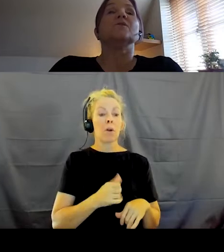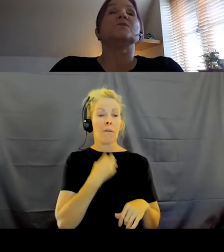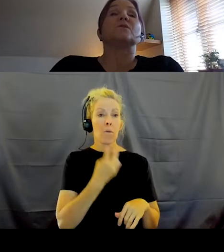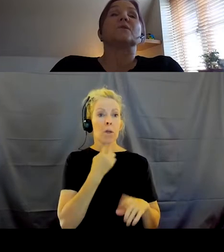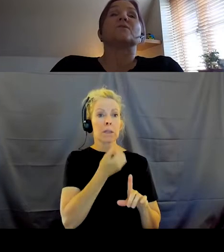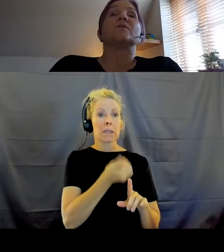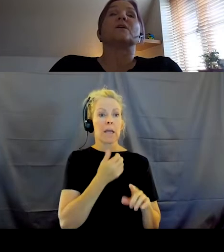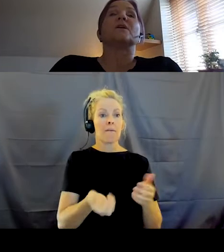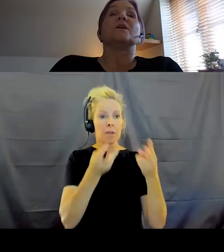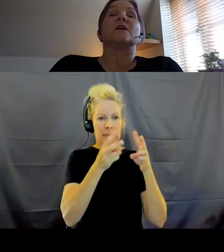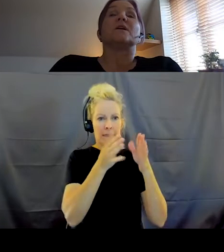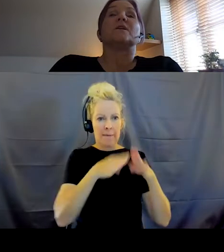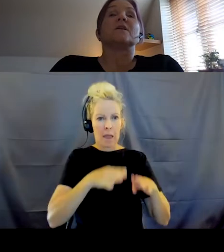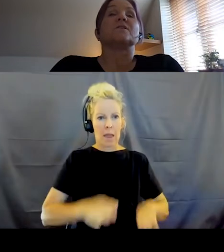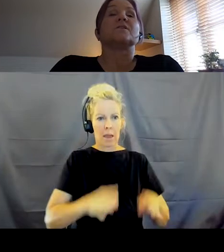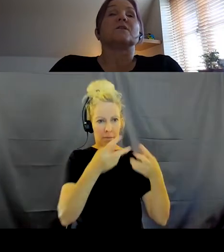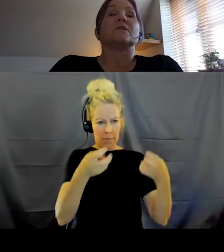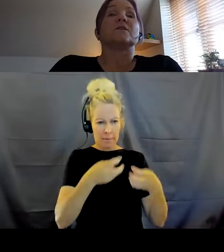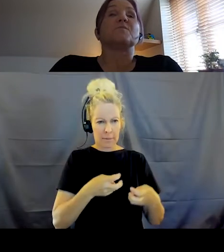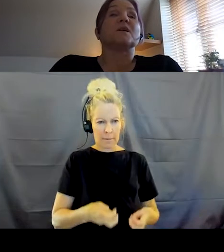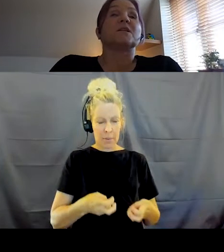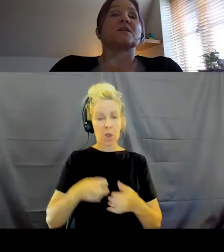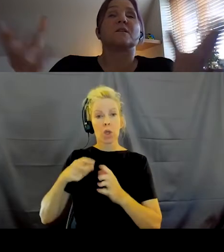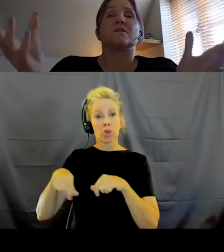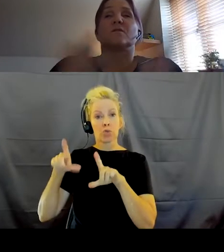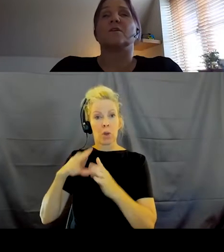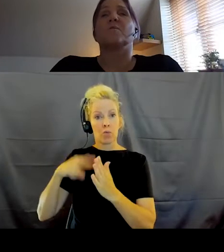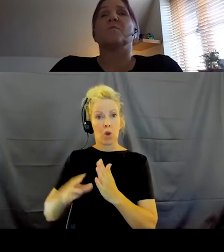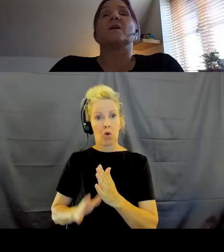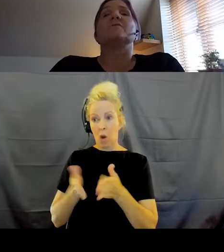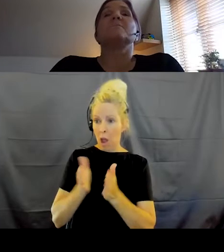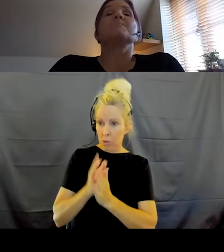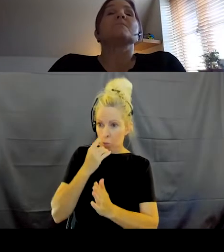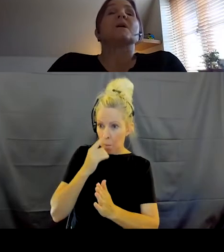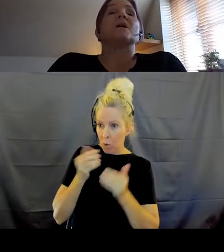used with the screenreader and asked to speak a sentence or document whatever,